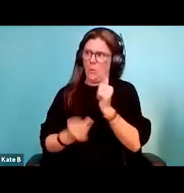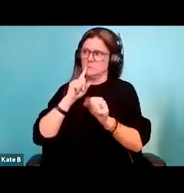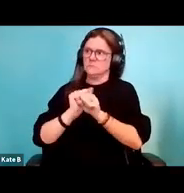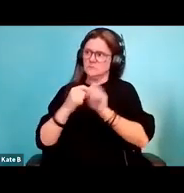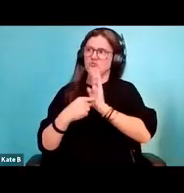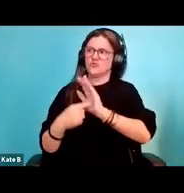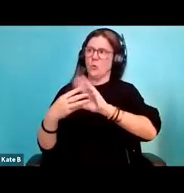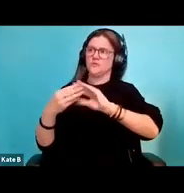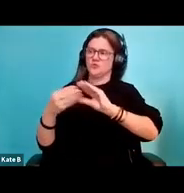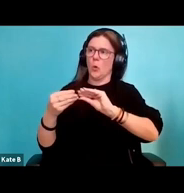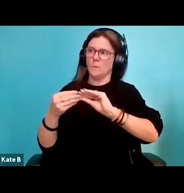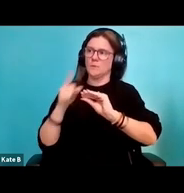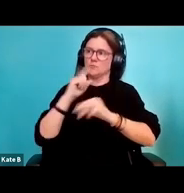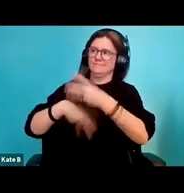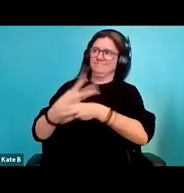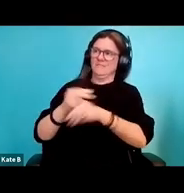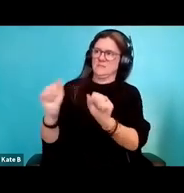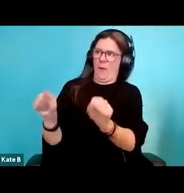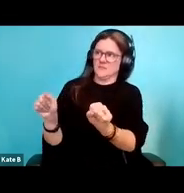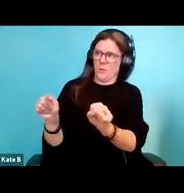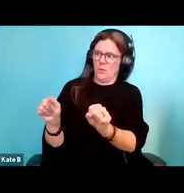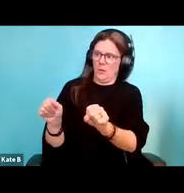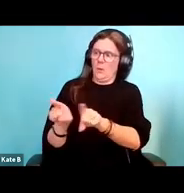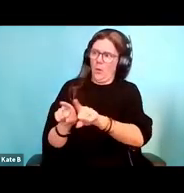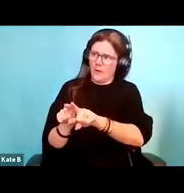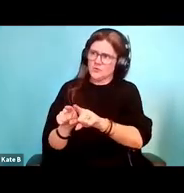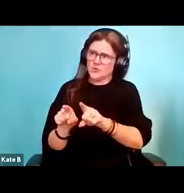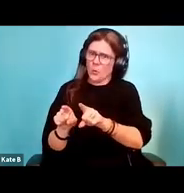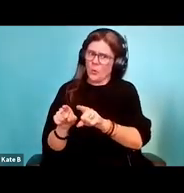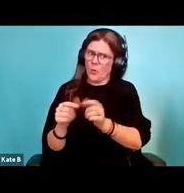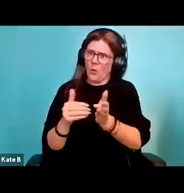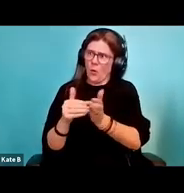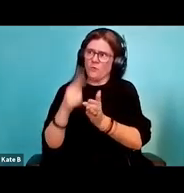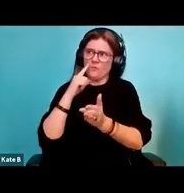story as humanized as possible and also kind of fill in the gap of that part of representation